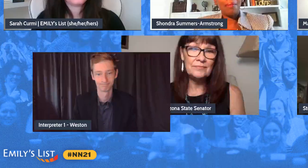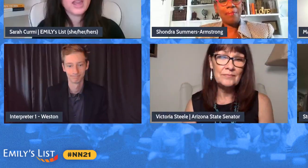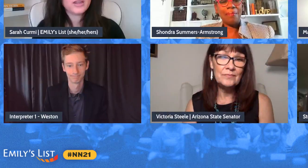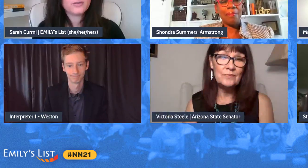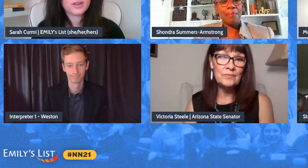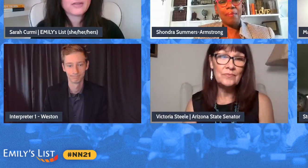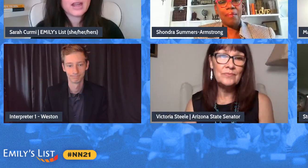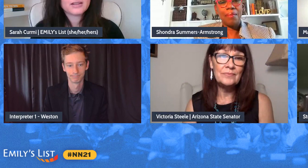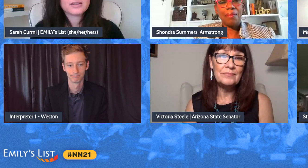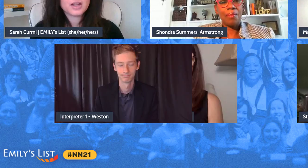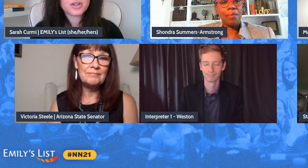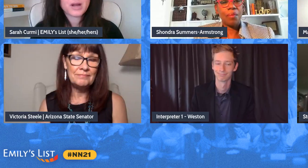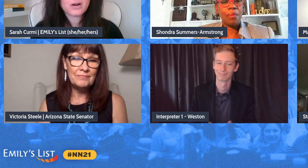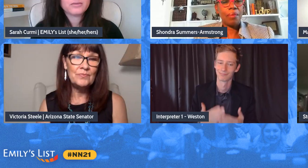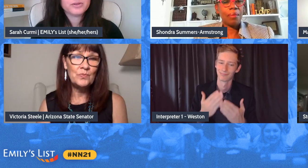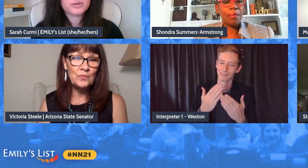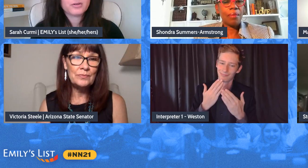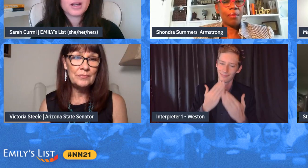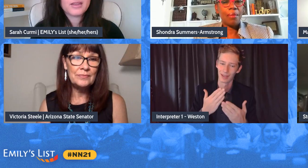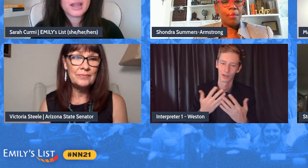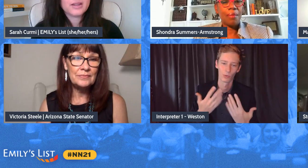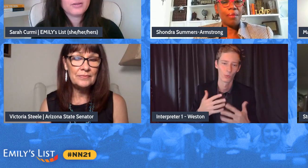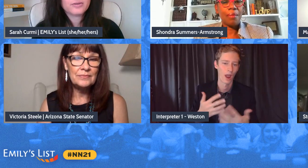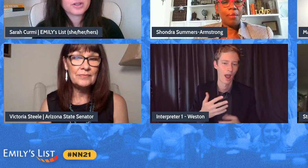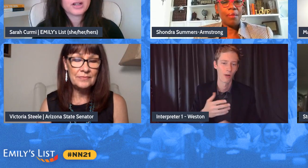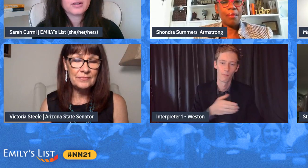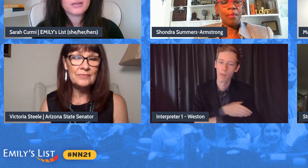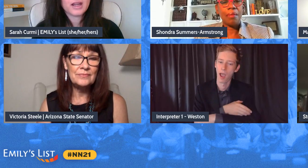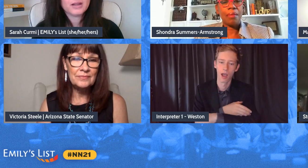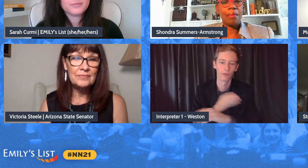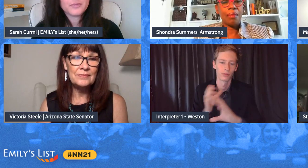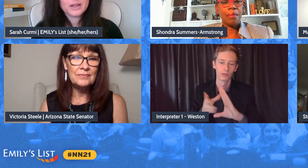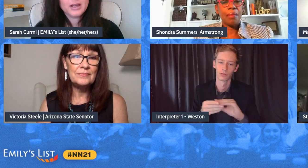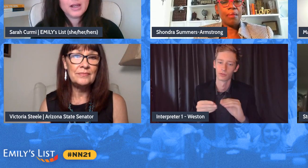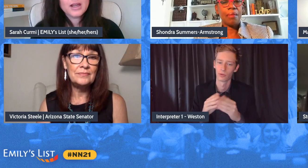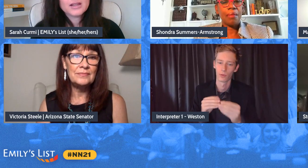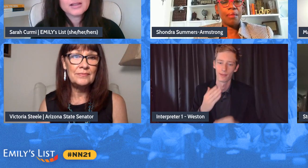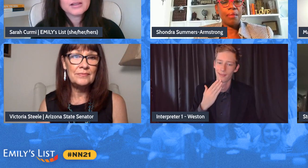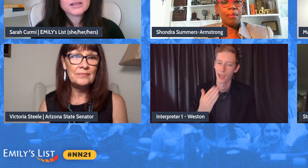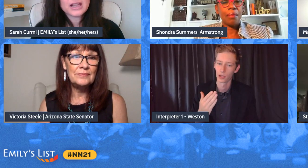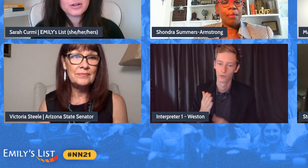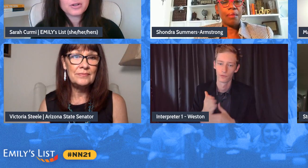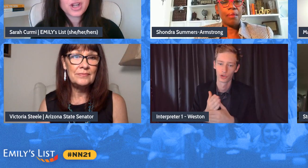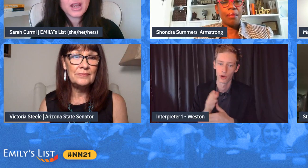Thank you for that. That's such a powerful story. Thank you for sharing that. Senator Chang,